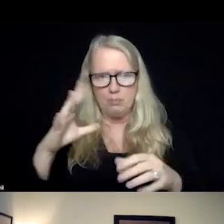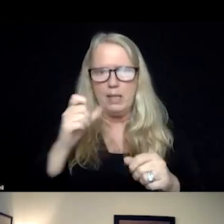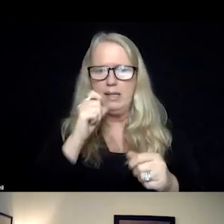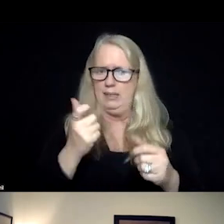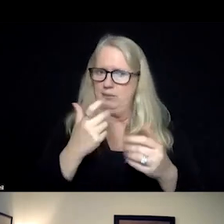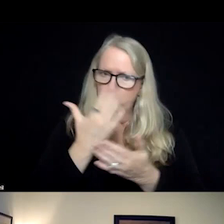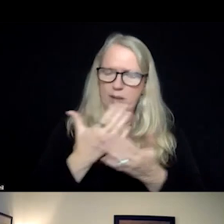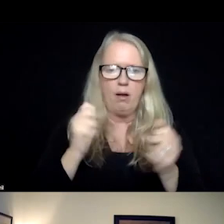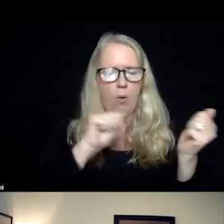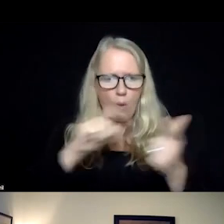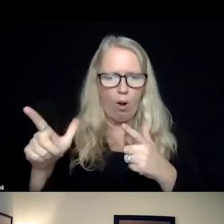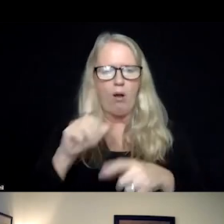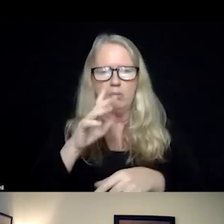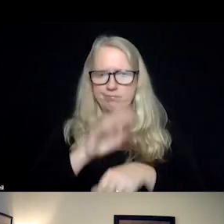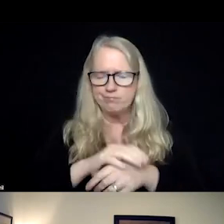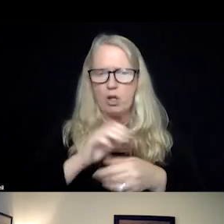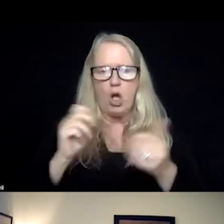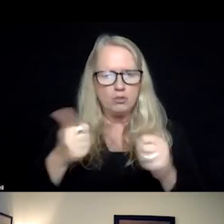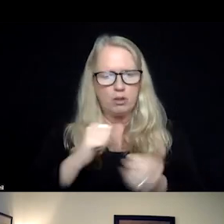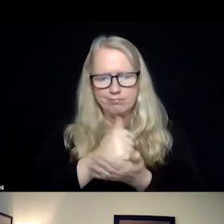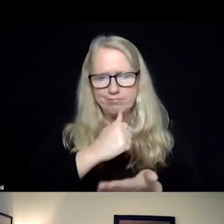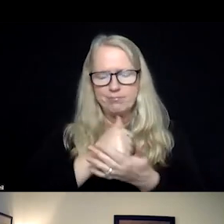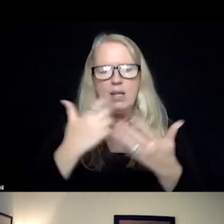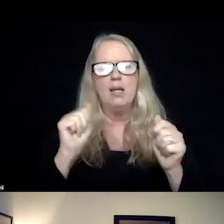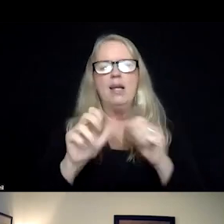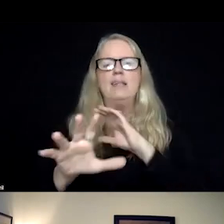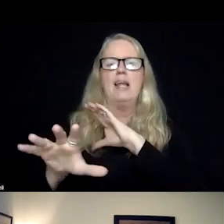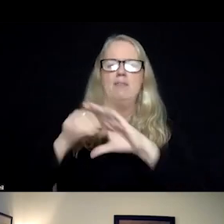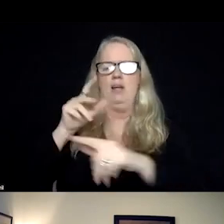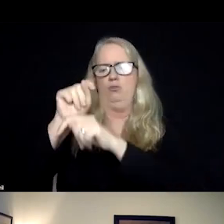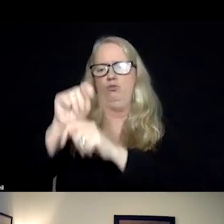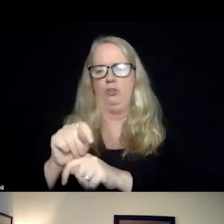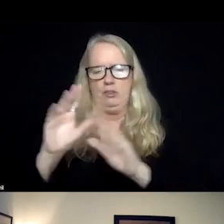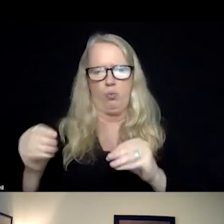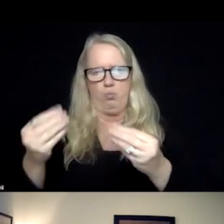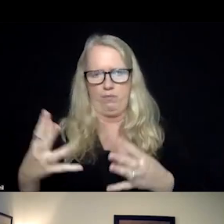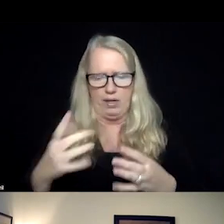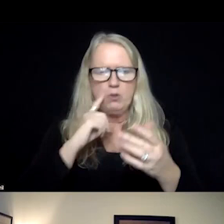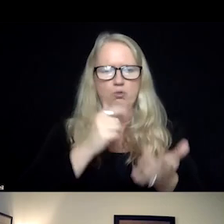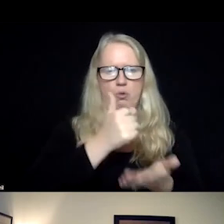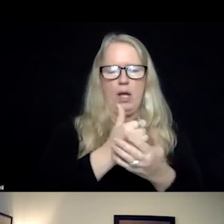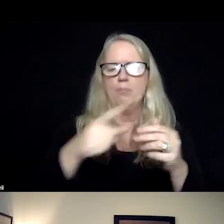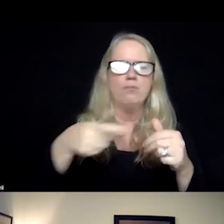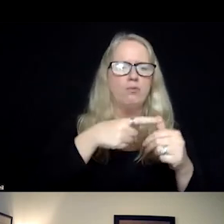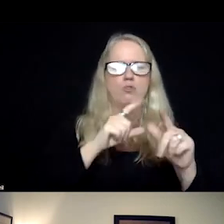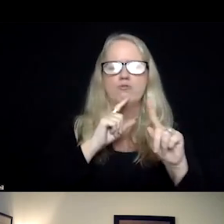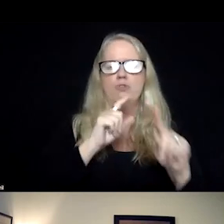AND LOOKING FOR TRADITION PROVIDERS TO BE THE FRONT LINE RESPONDERS IN THE CRISIS.